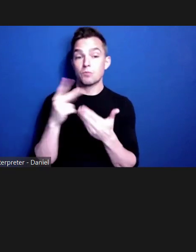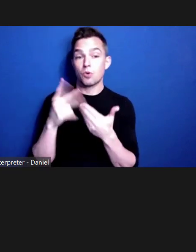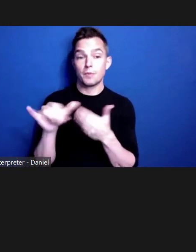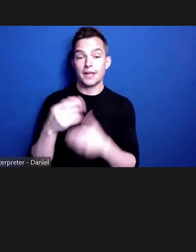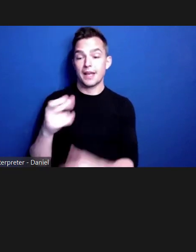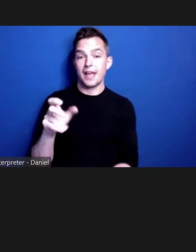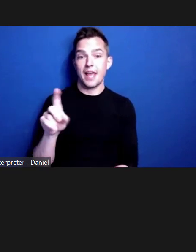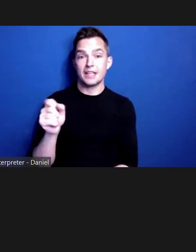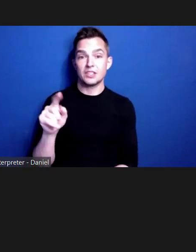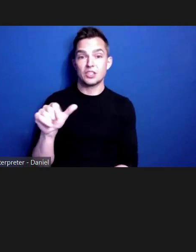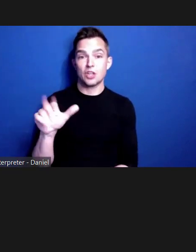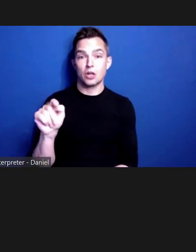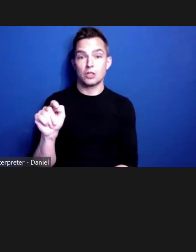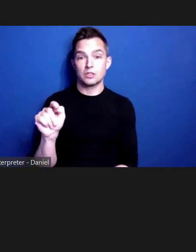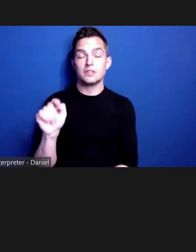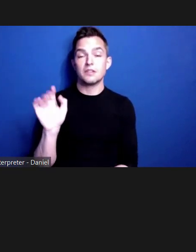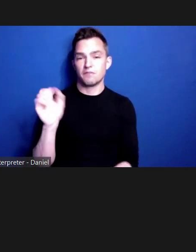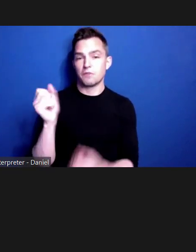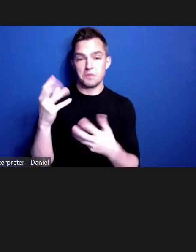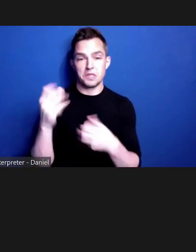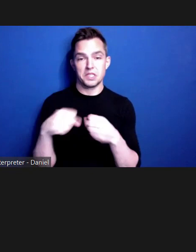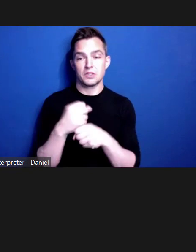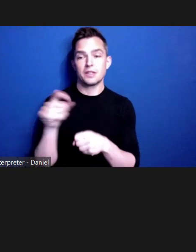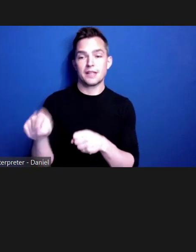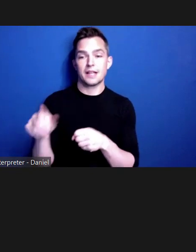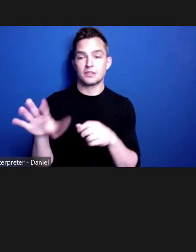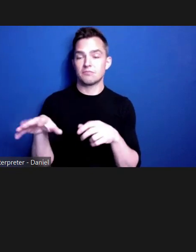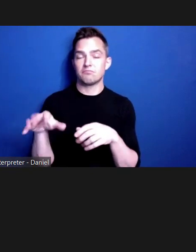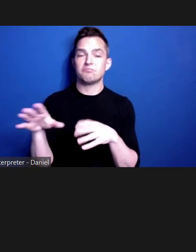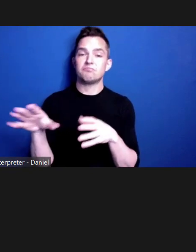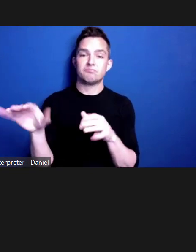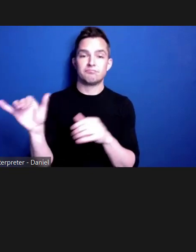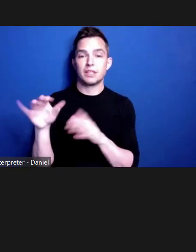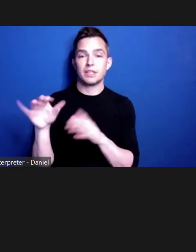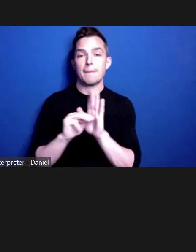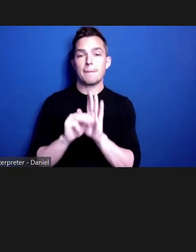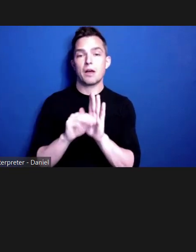models of comprehensive health and education programs for young